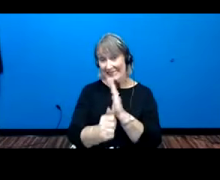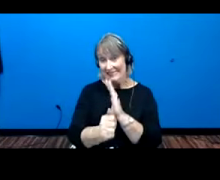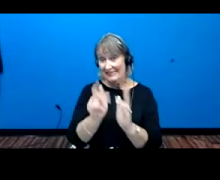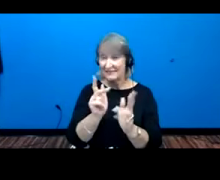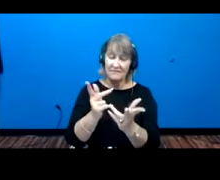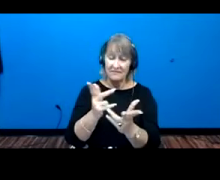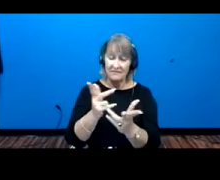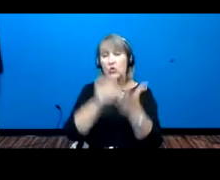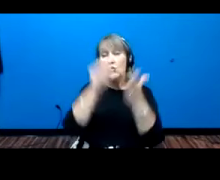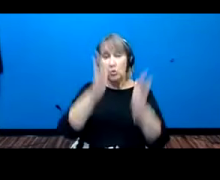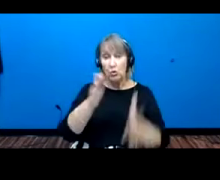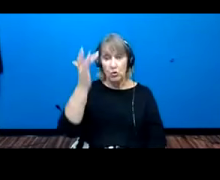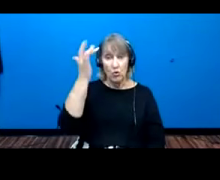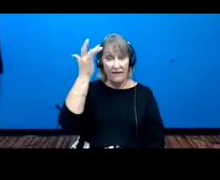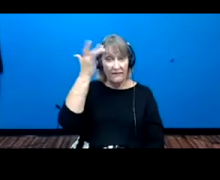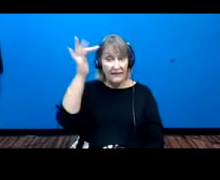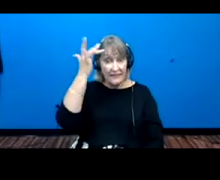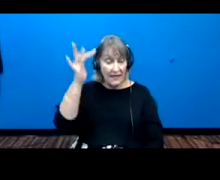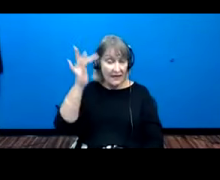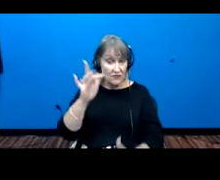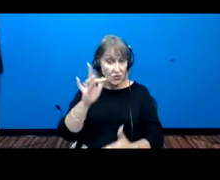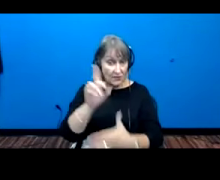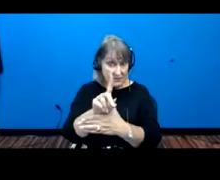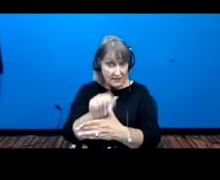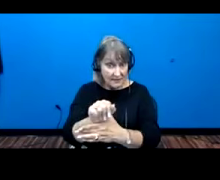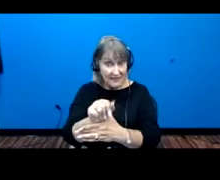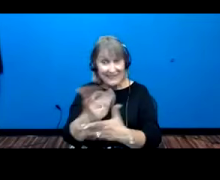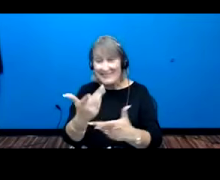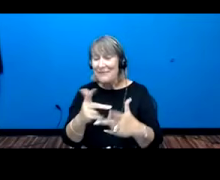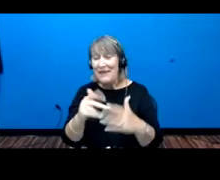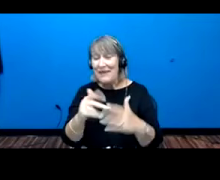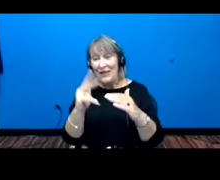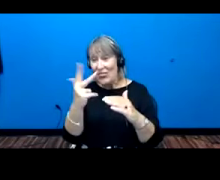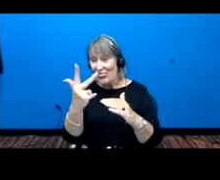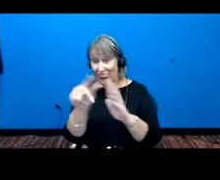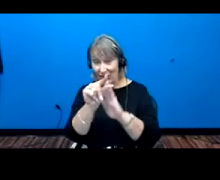often are at that below third grade level, you know, as they go through school.